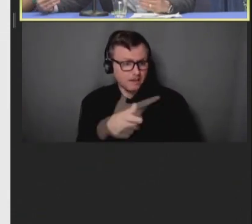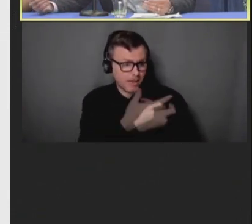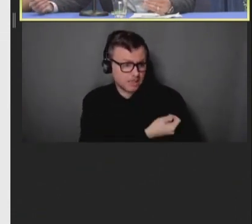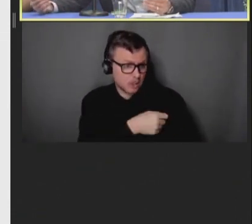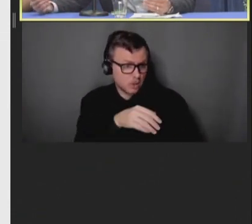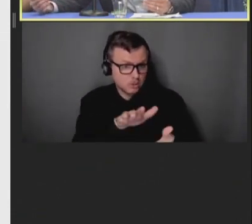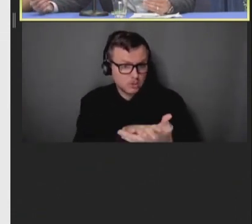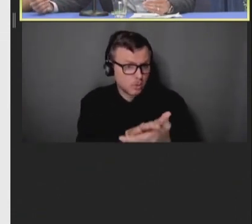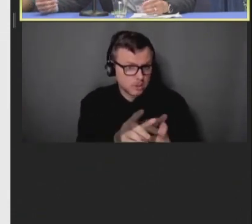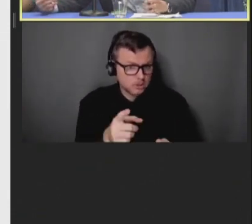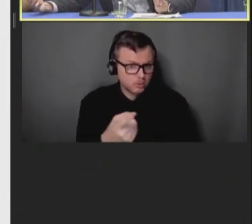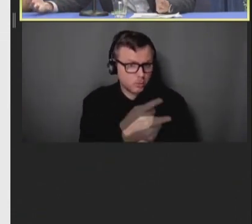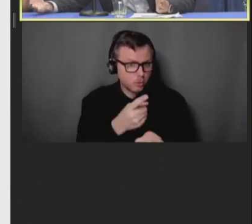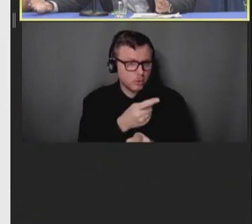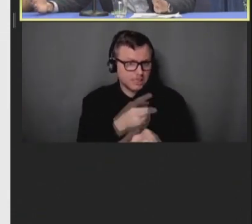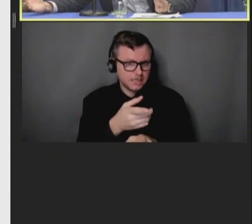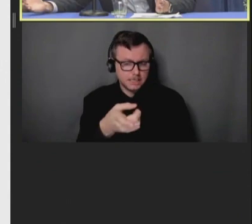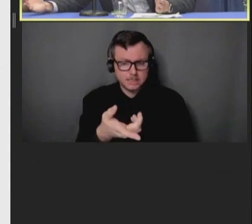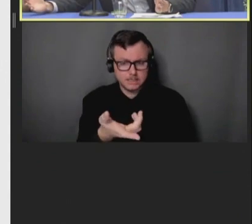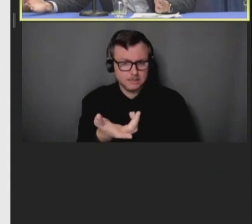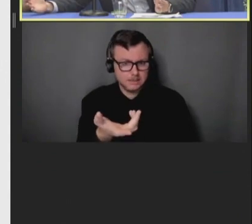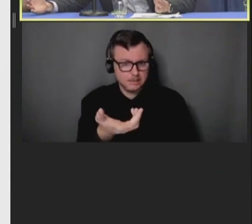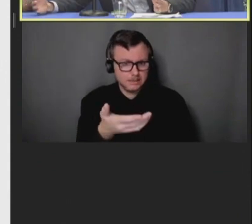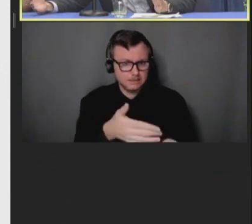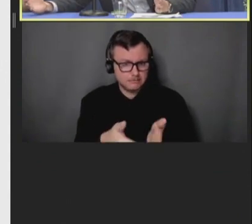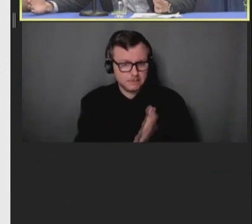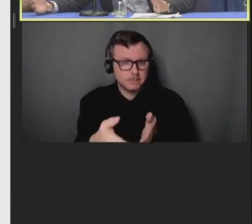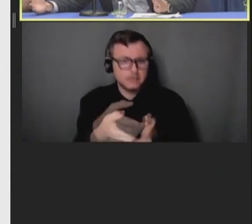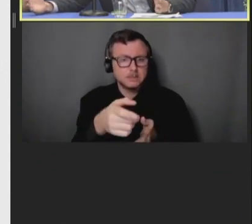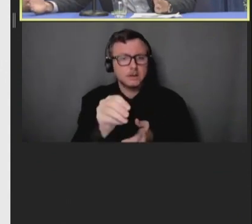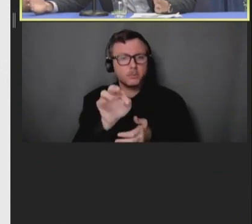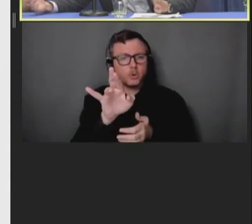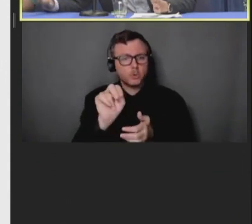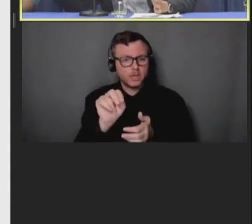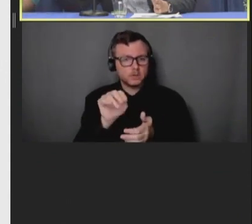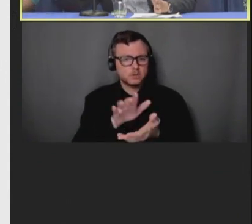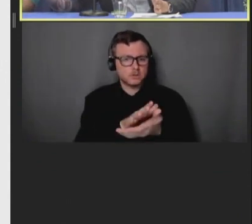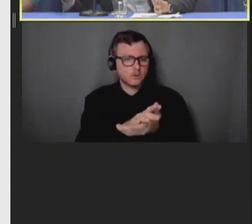routinely. We did 20 -- 20 of our schools in Marin County were vaccinated against COVID-19, mass vax.